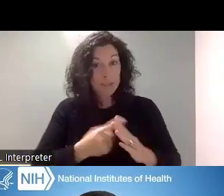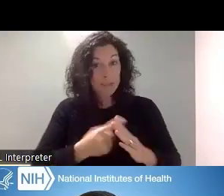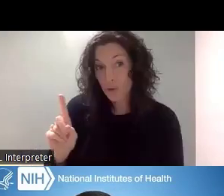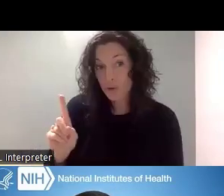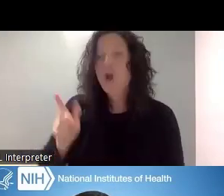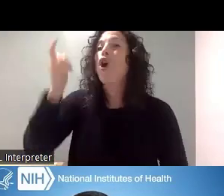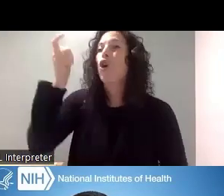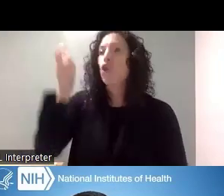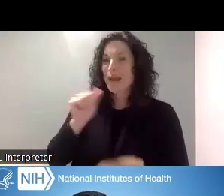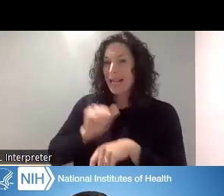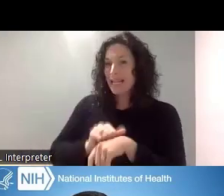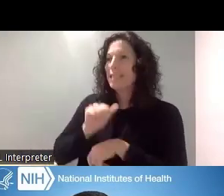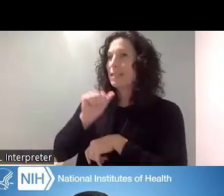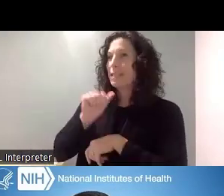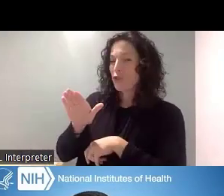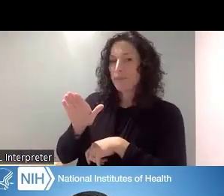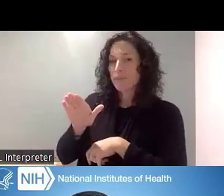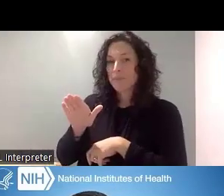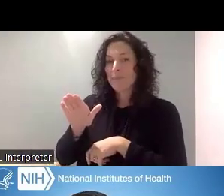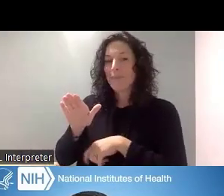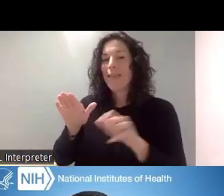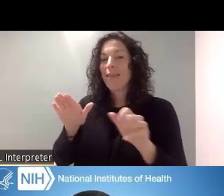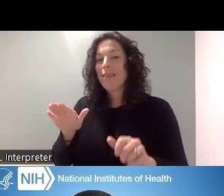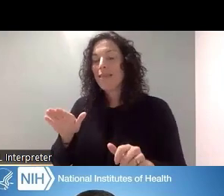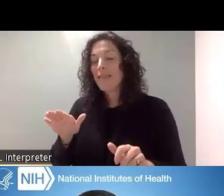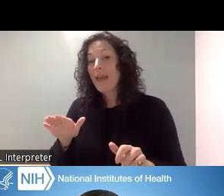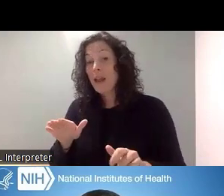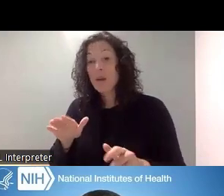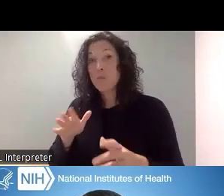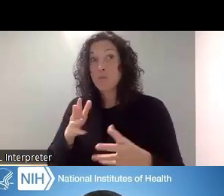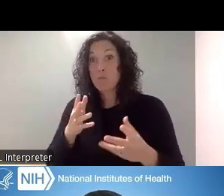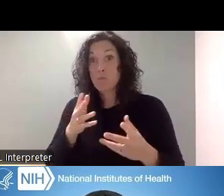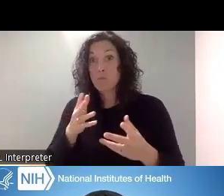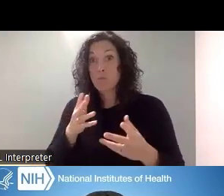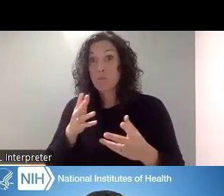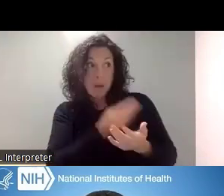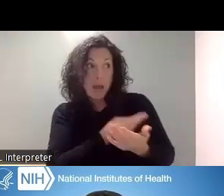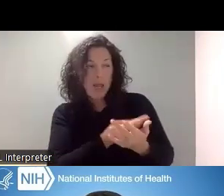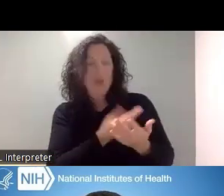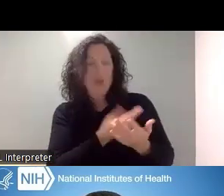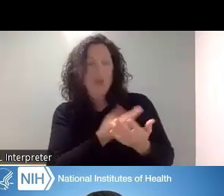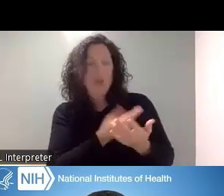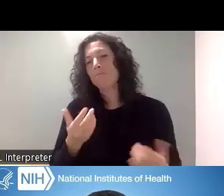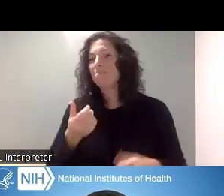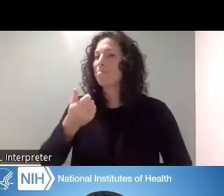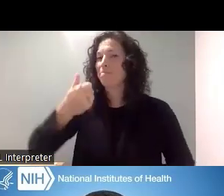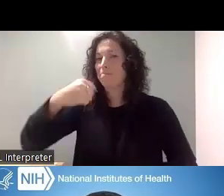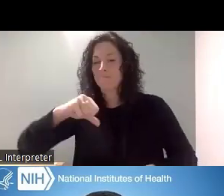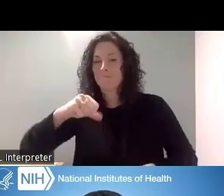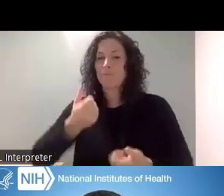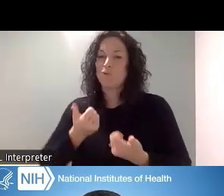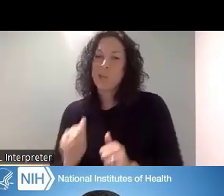And then on the other end, you'll get money for that or maybe you'll have to try again. Most people know that.